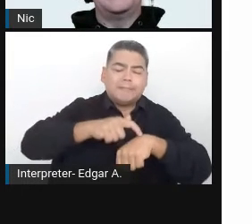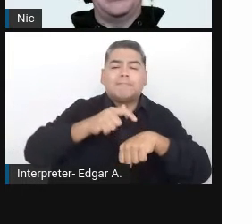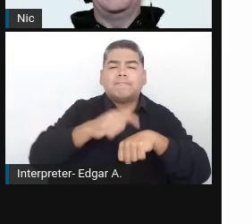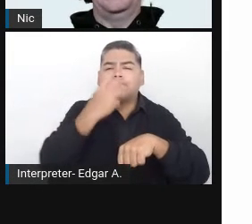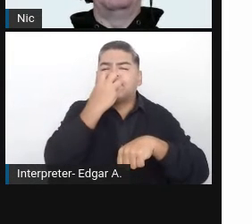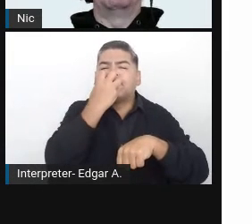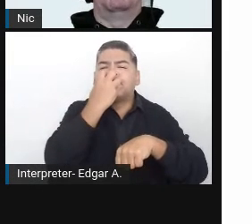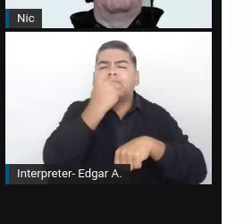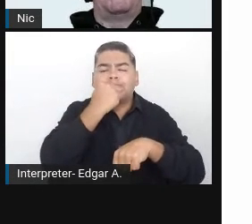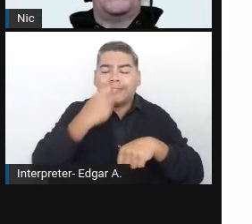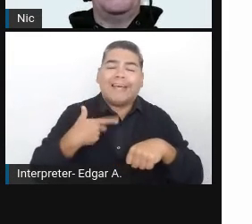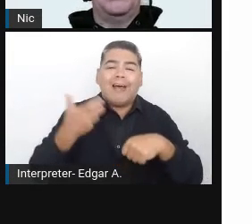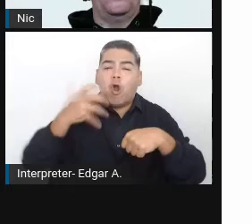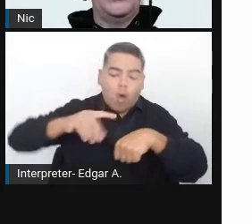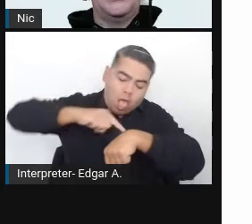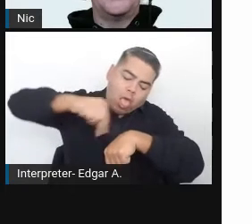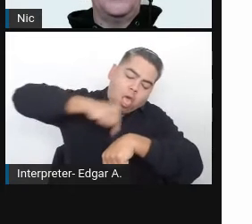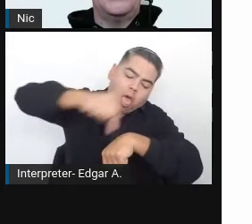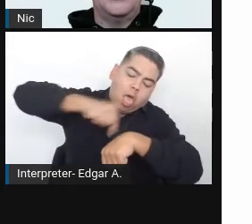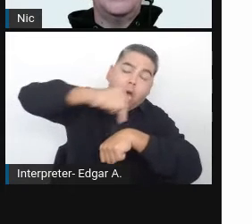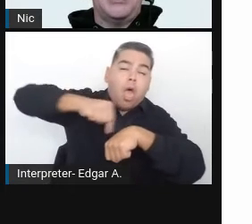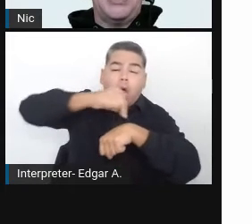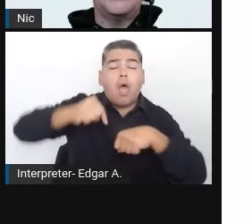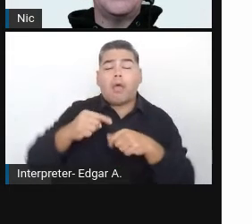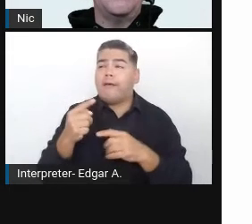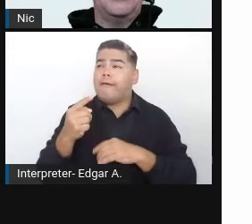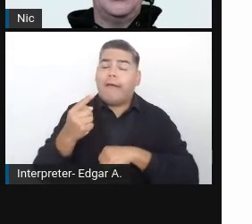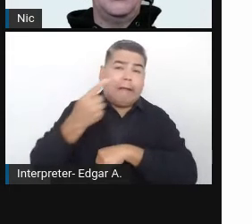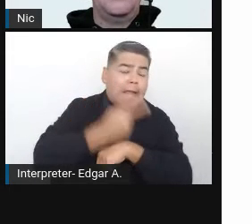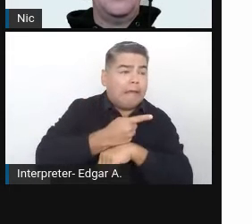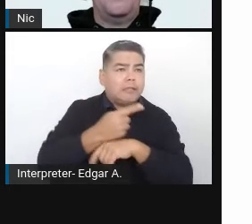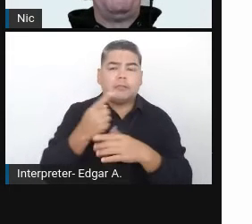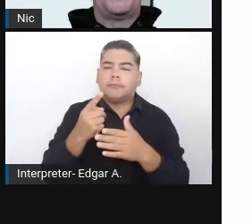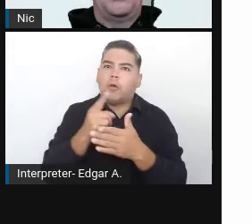and days and possibly weeks fixings accessibility